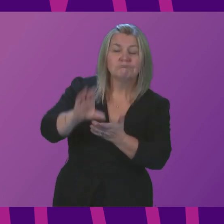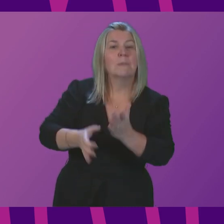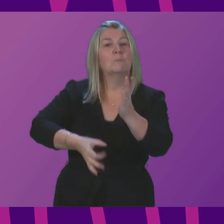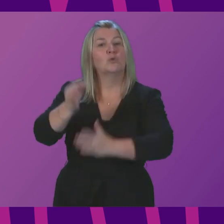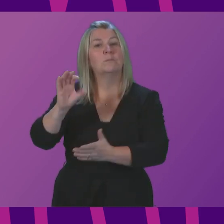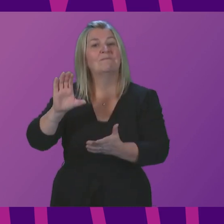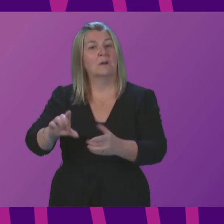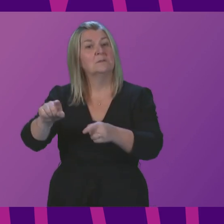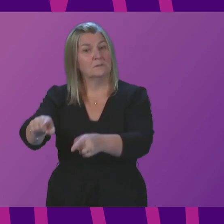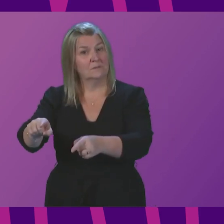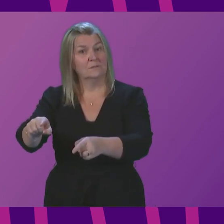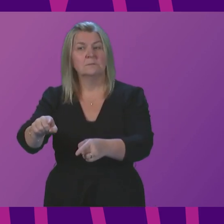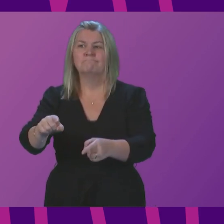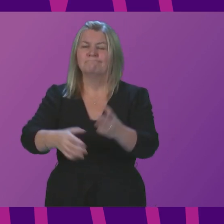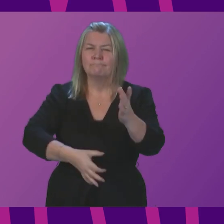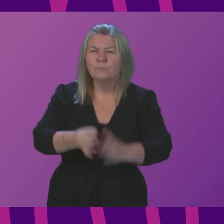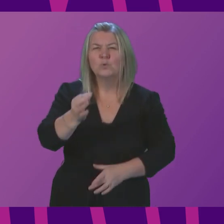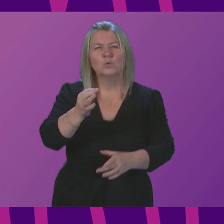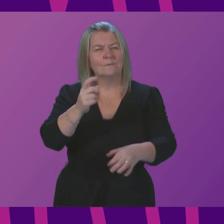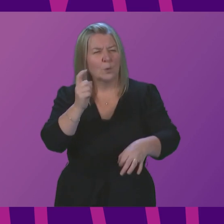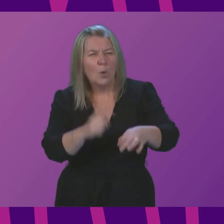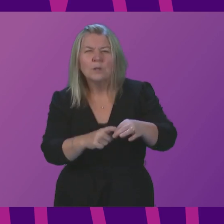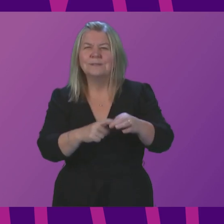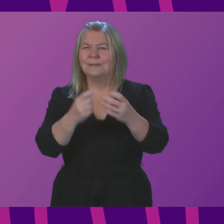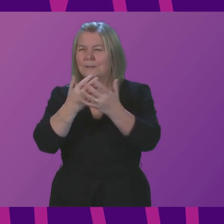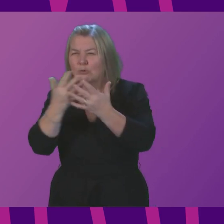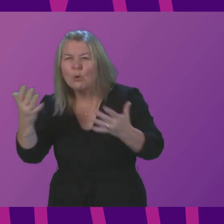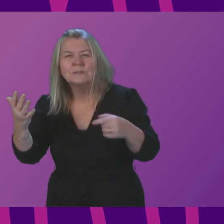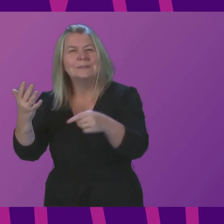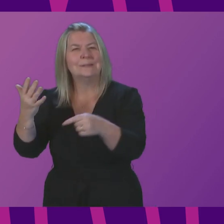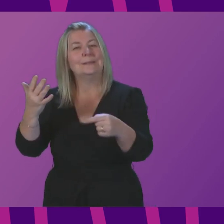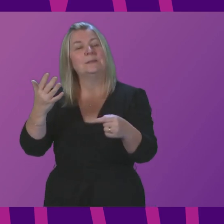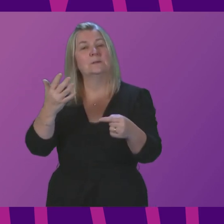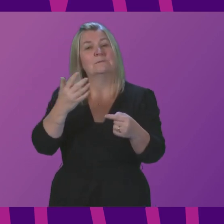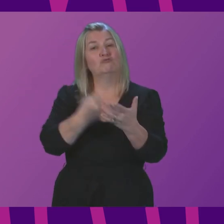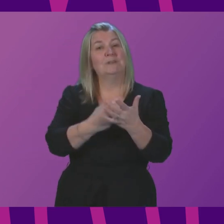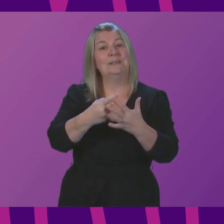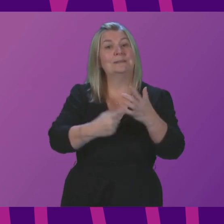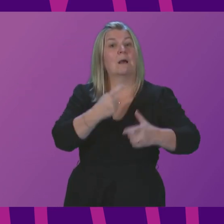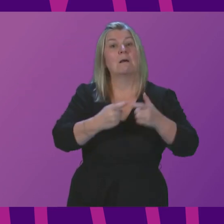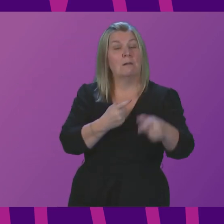to increase the quantity and quality of recycling. That marks the beginning of one of the biggest investments in recycling in Scotland.